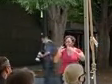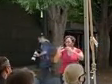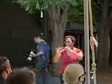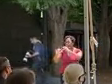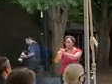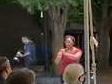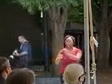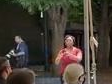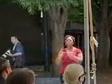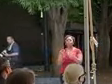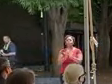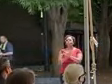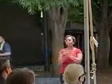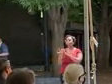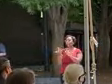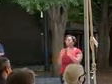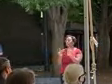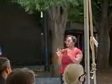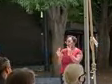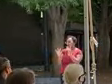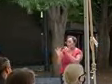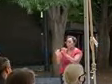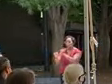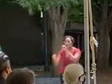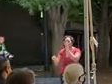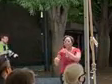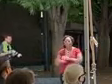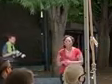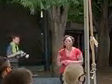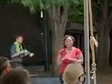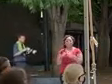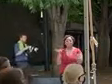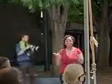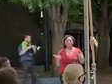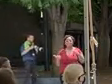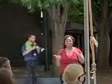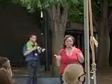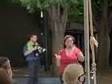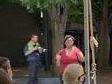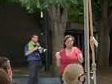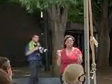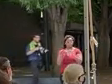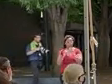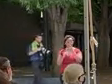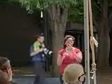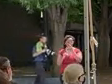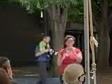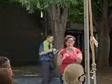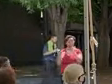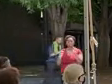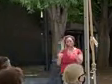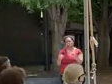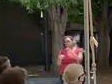But this sprawling Memorial has 30 pole lights each supporting anywhere from two to eight fixtures